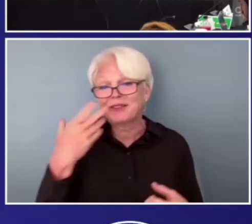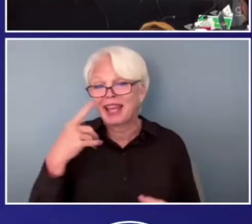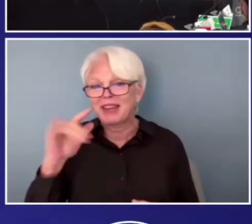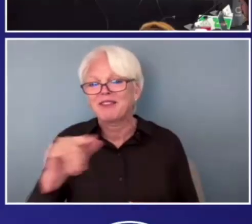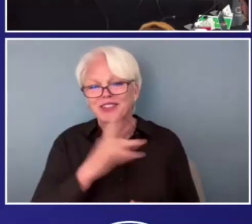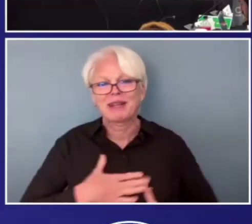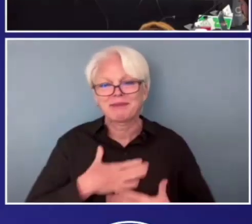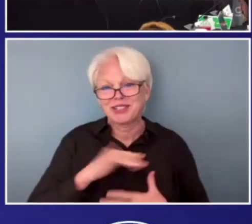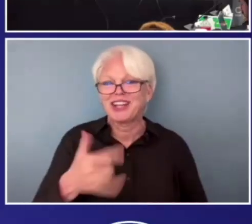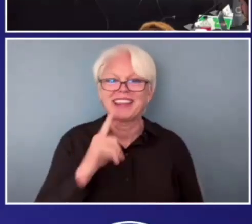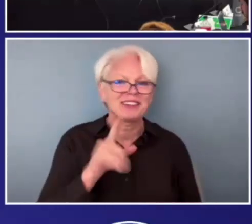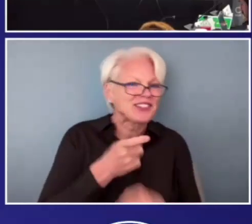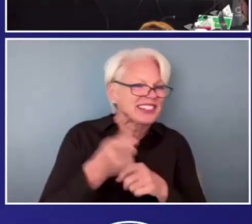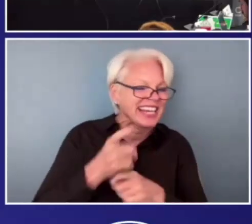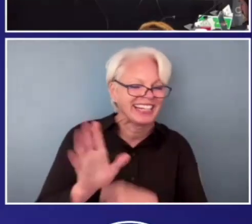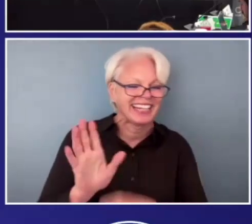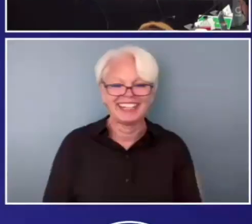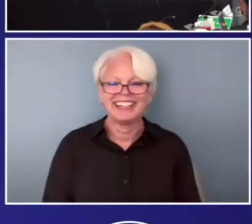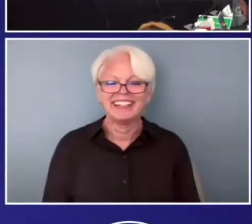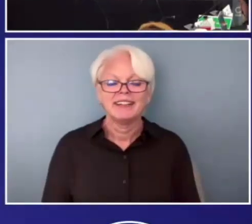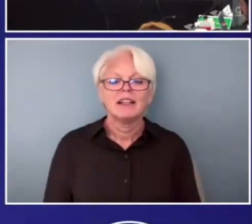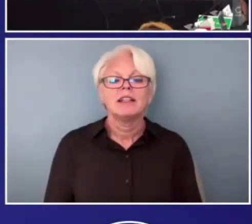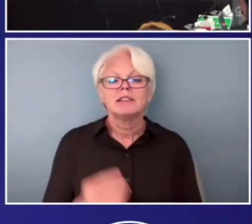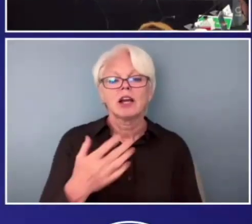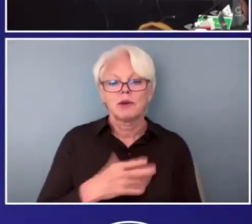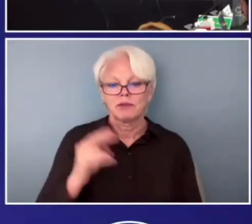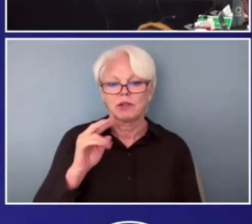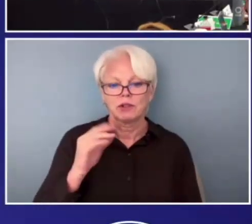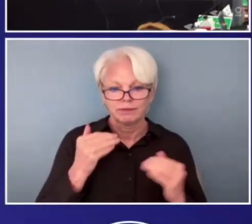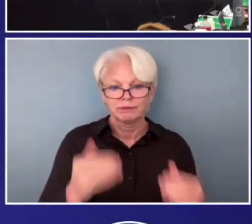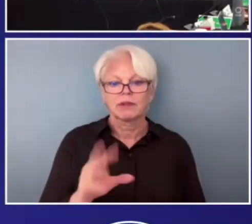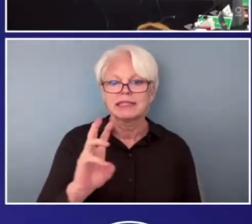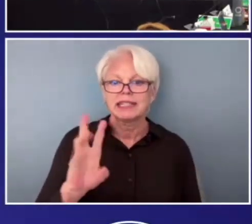kidding. Just teasing. So if we could look at 674.39,